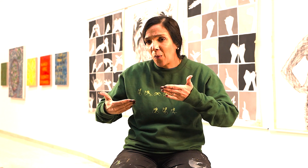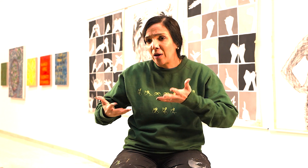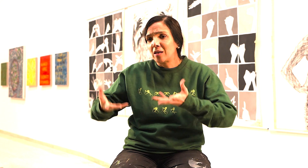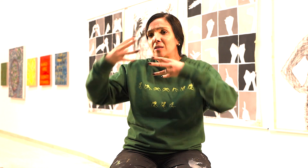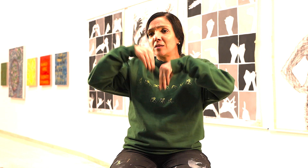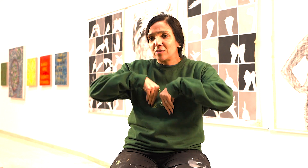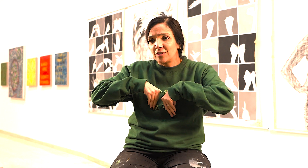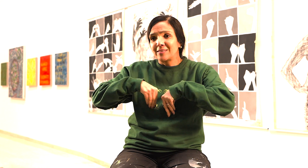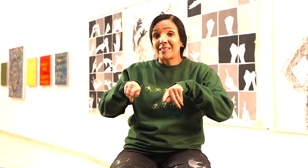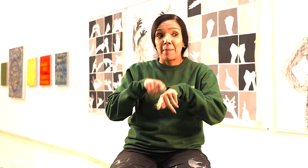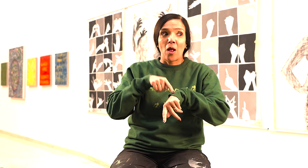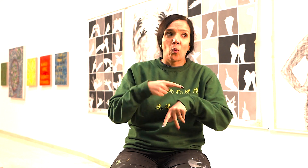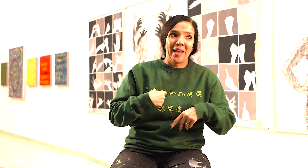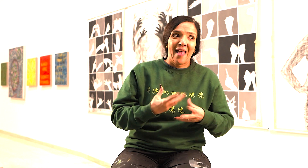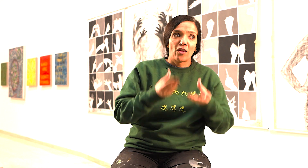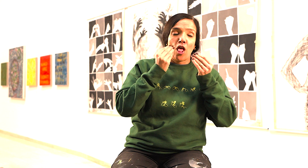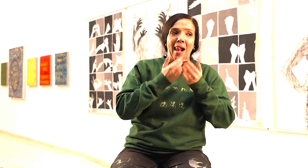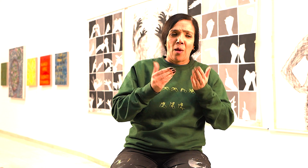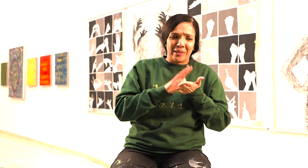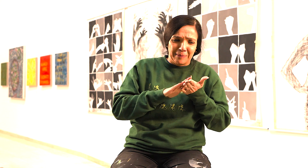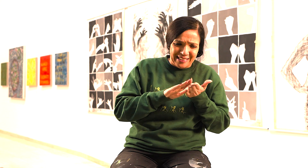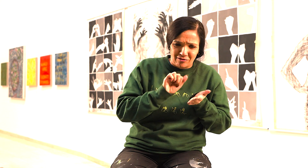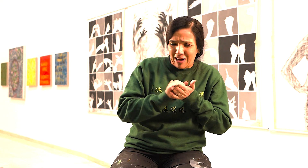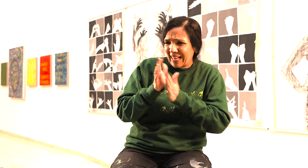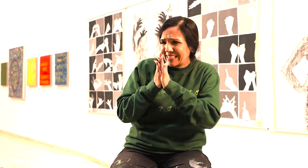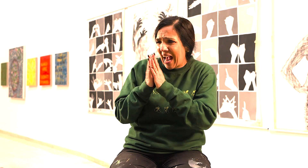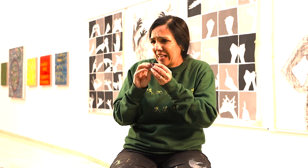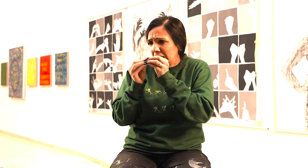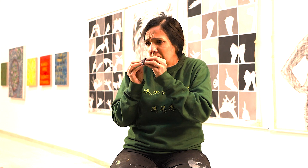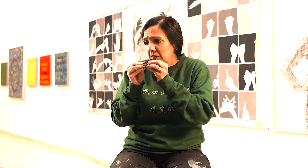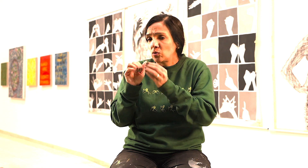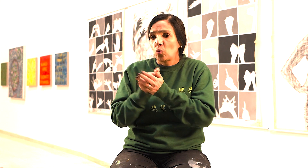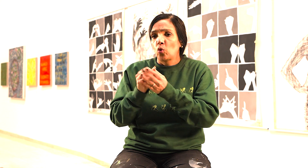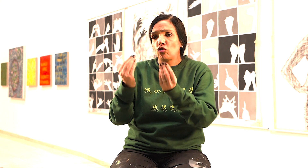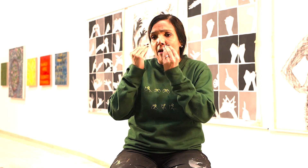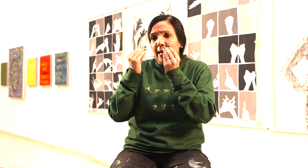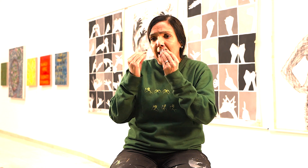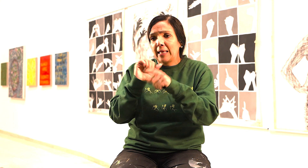learning the jargon and the language, and at the same time I had to understand what the jargon meant,